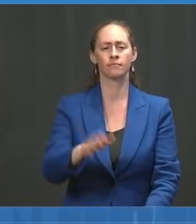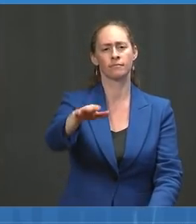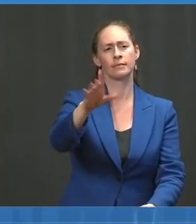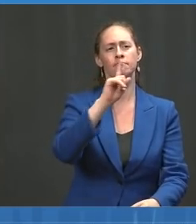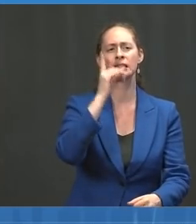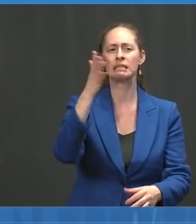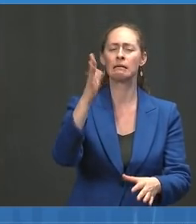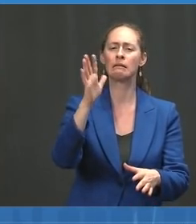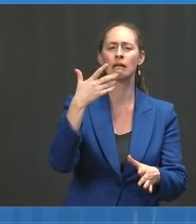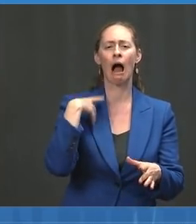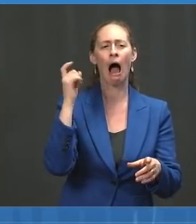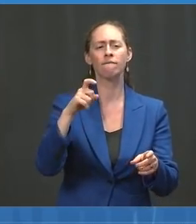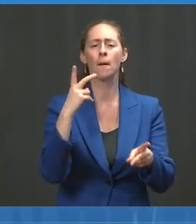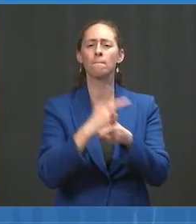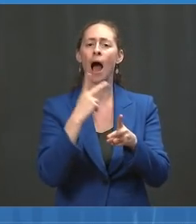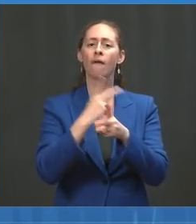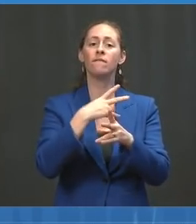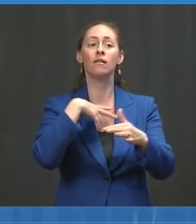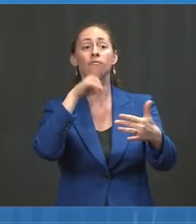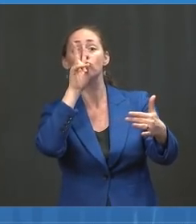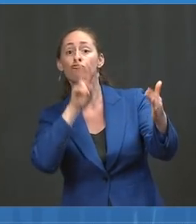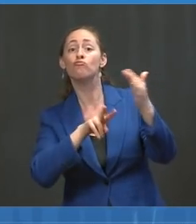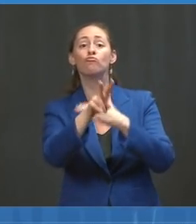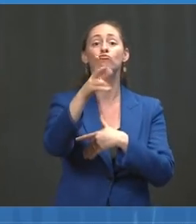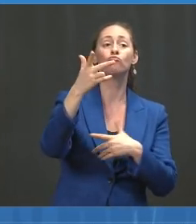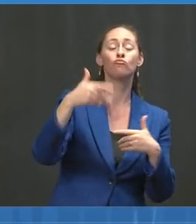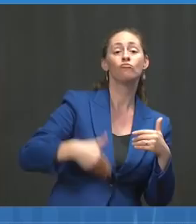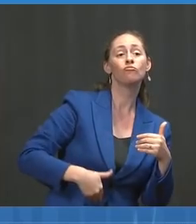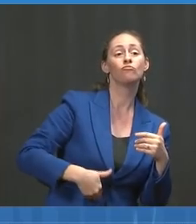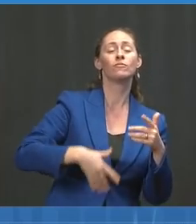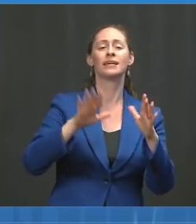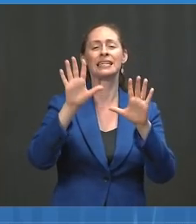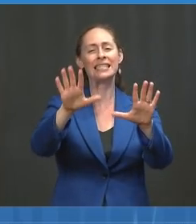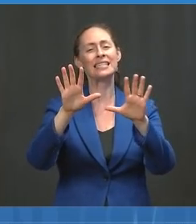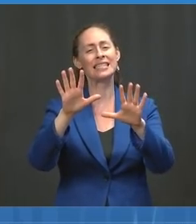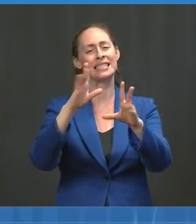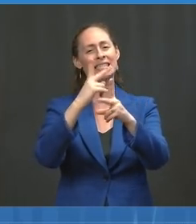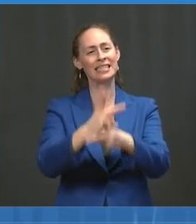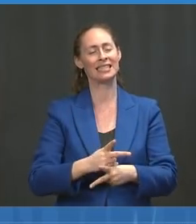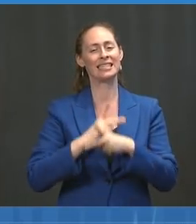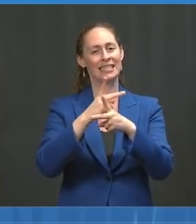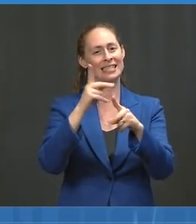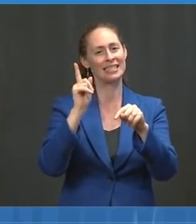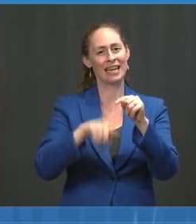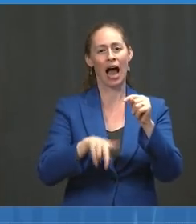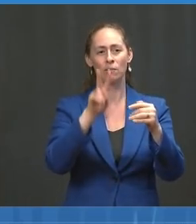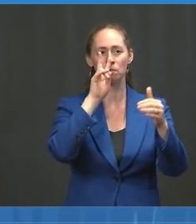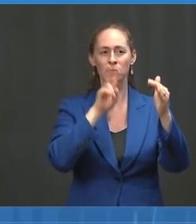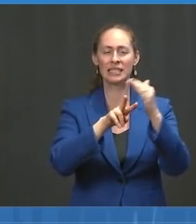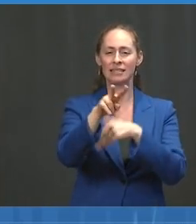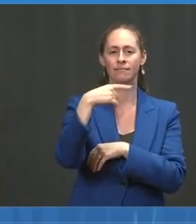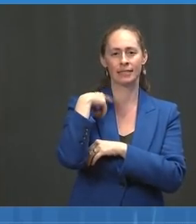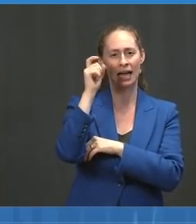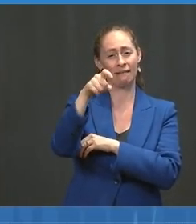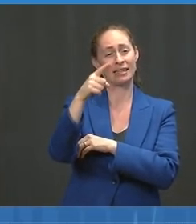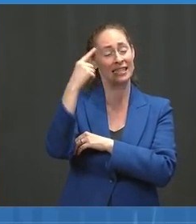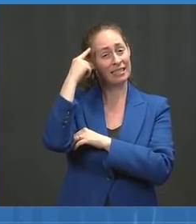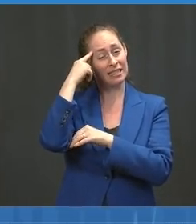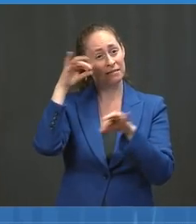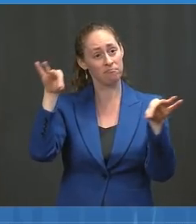because the fact is, the most prevailing issue involved here is that if we can get as many people vaccinated